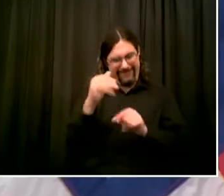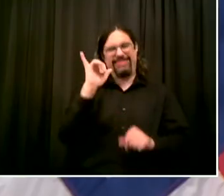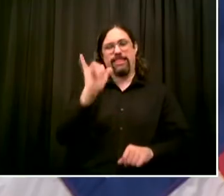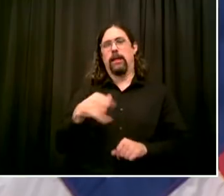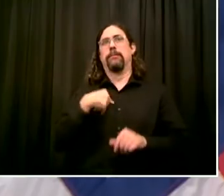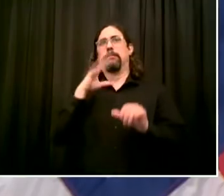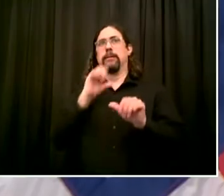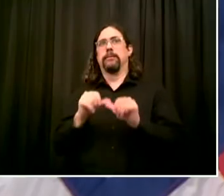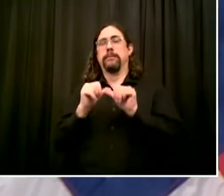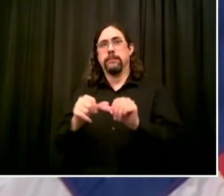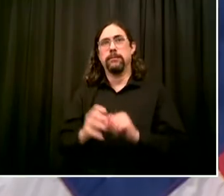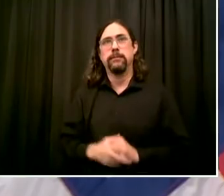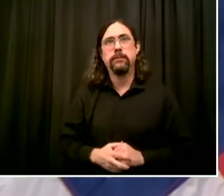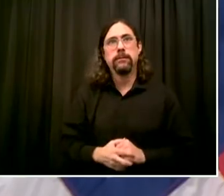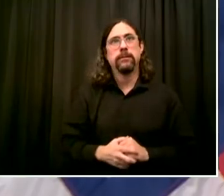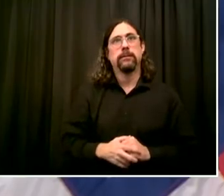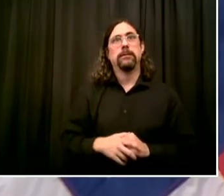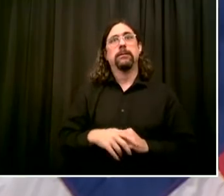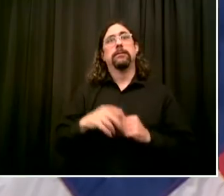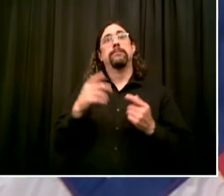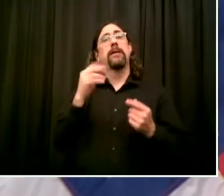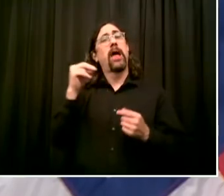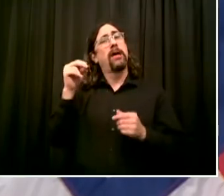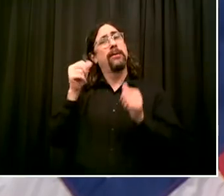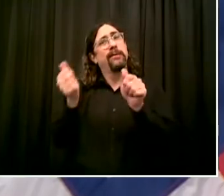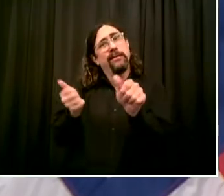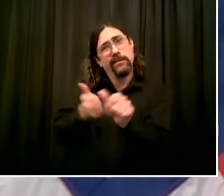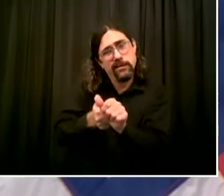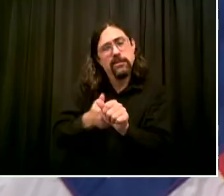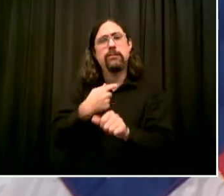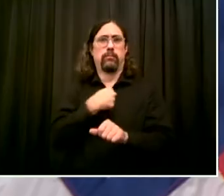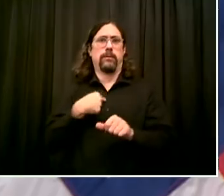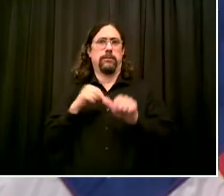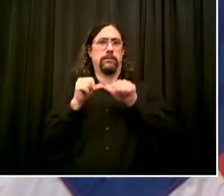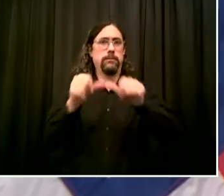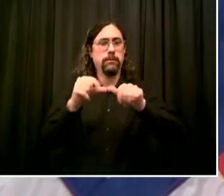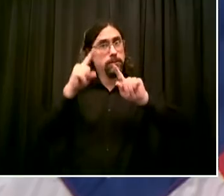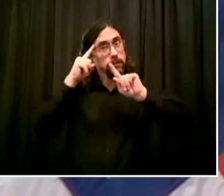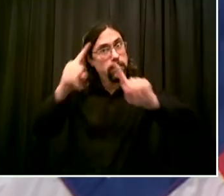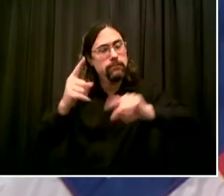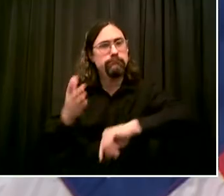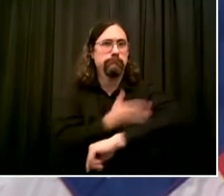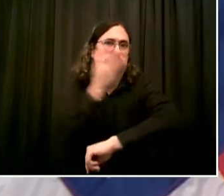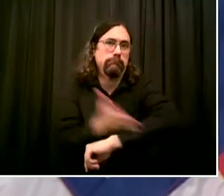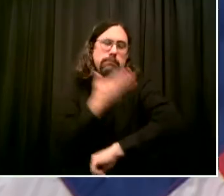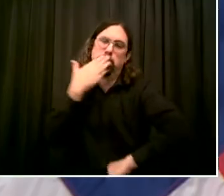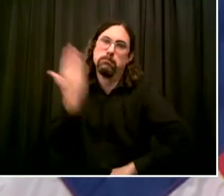YOU LOOK AT THE STTEA OF POPULATION OF INCARCERATED